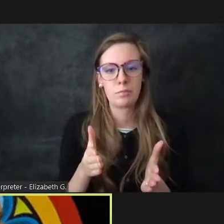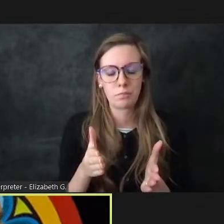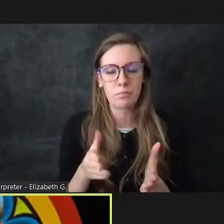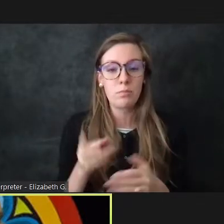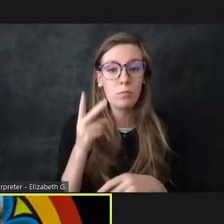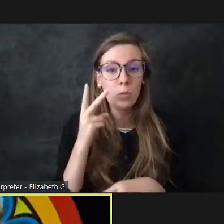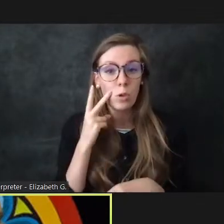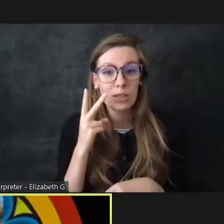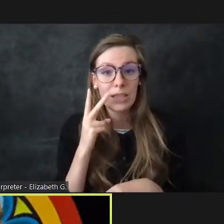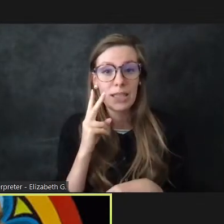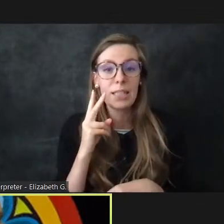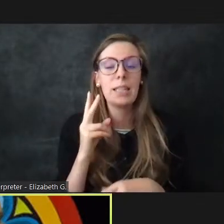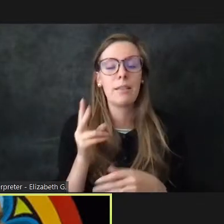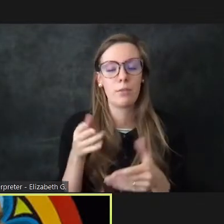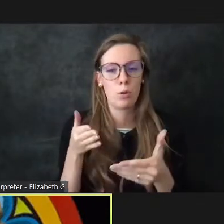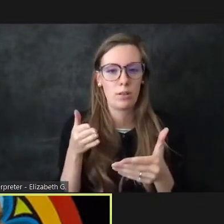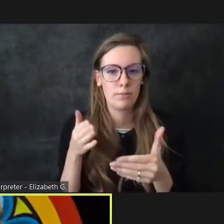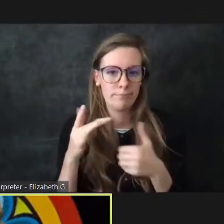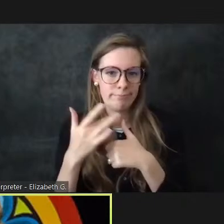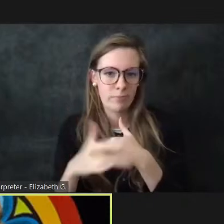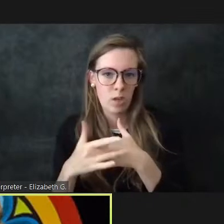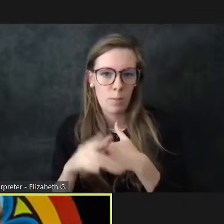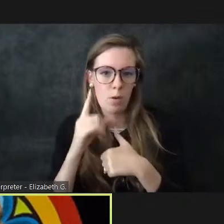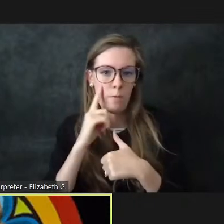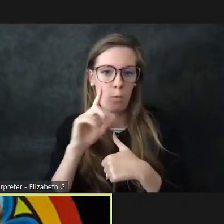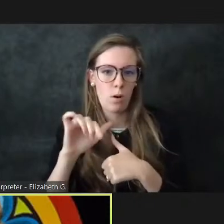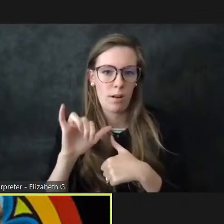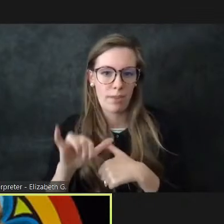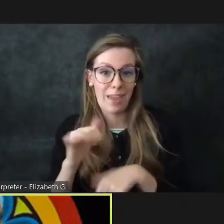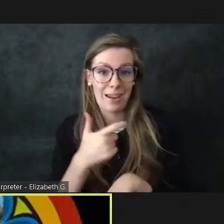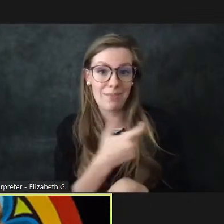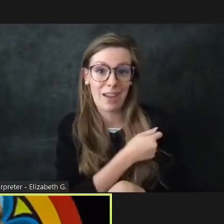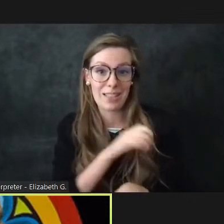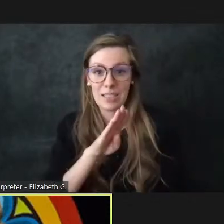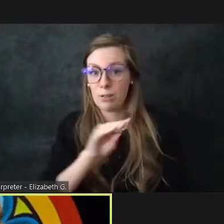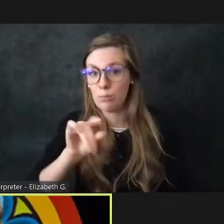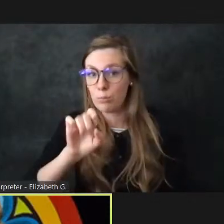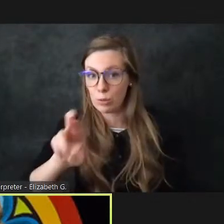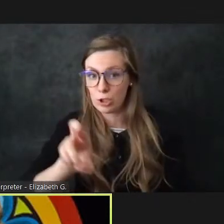The immunological system rest is WEA Ken, so please don't go.